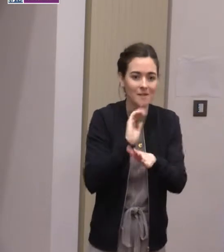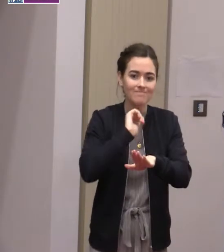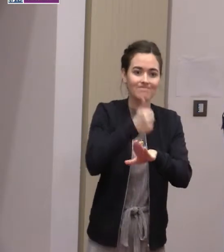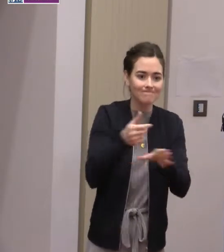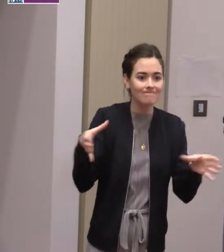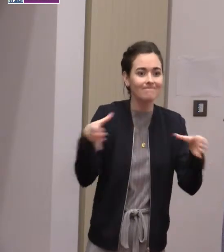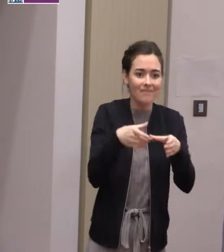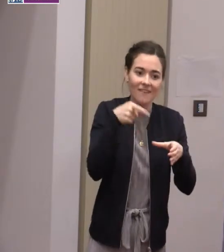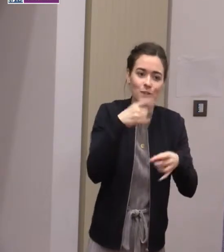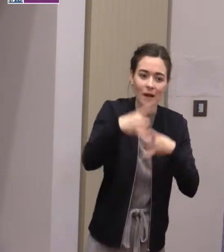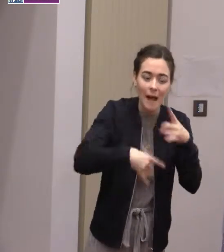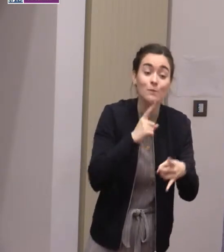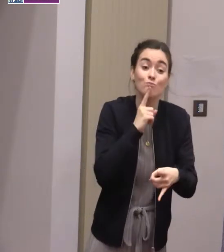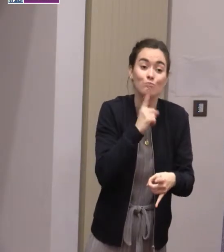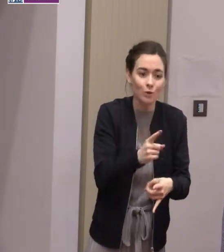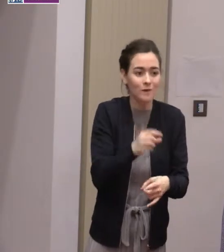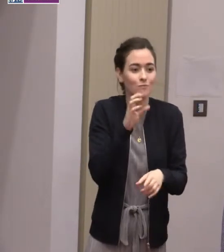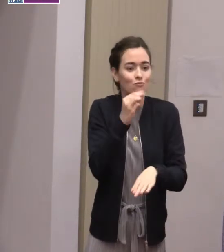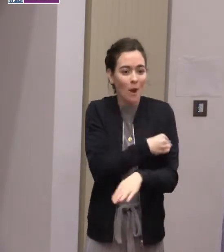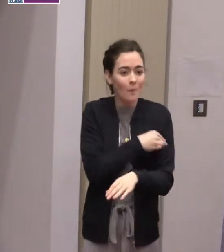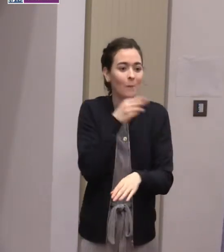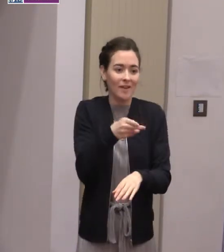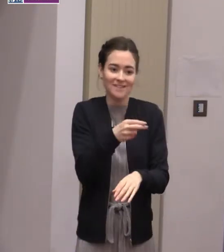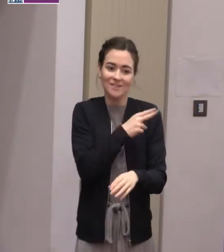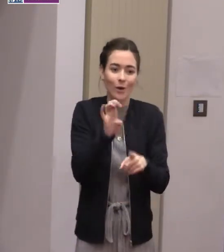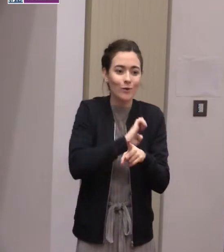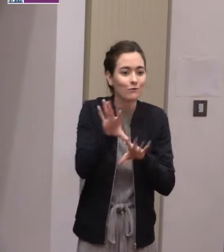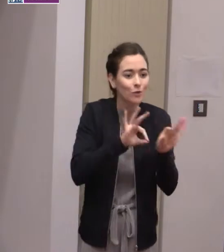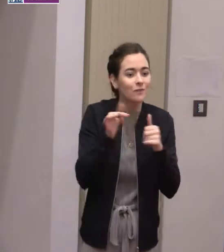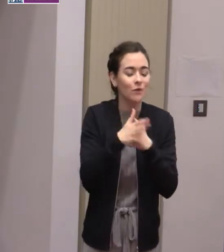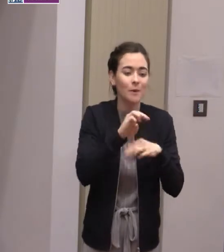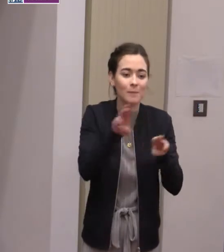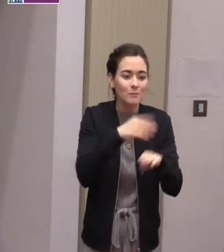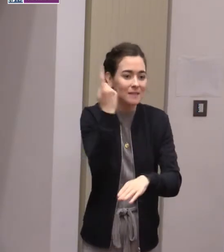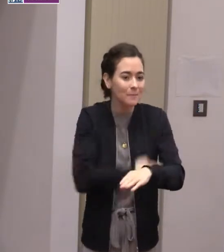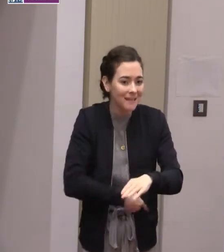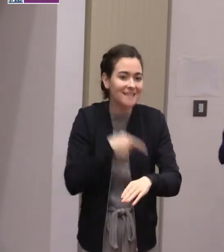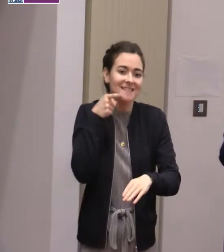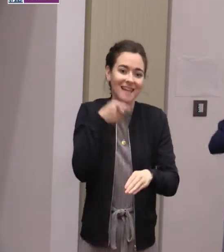The problem is lack of choice for people of disability is in a context where there are